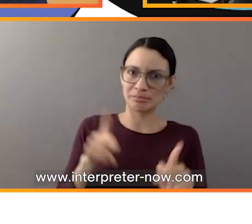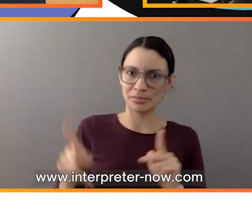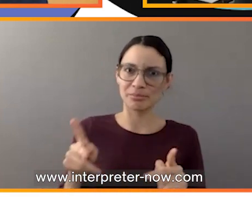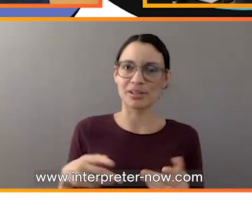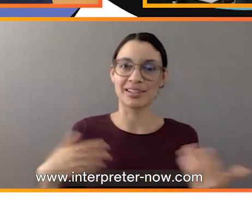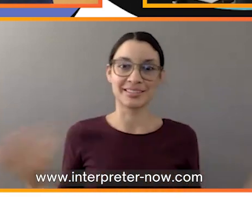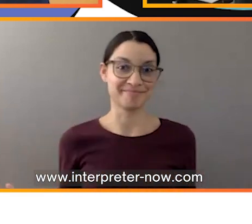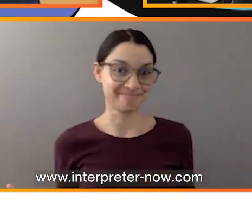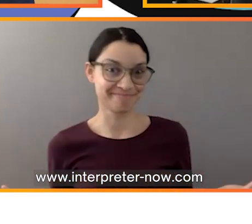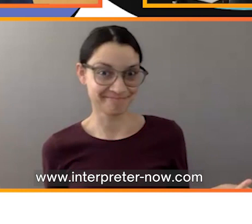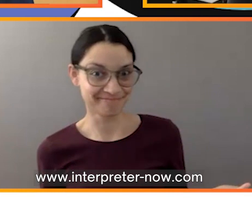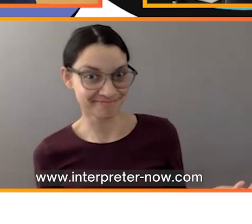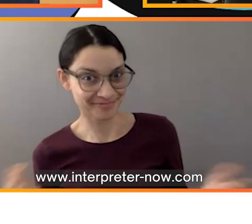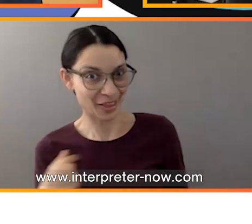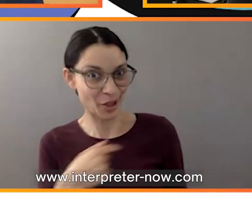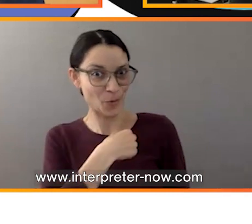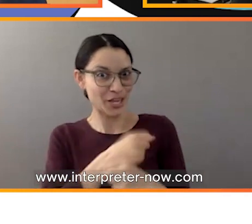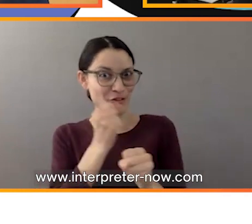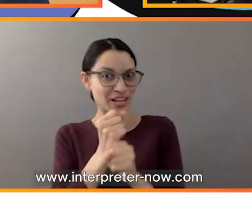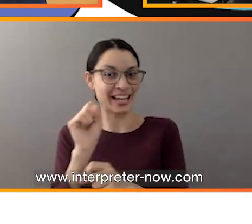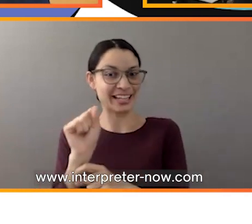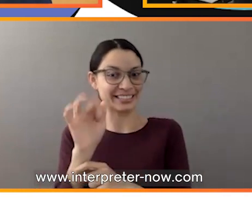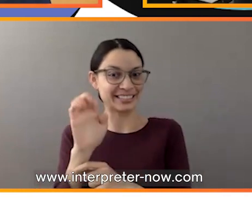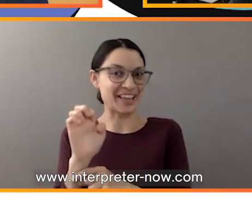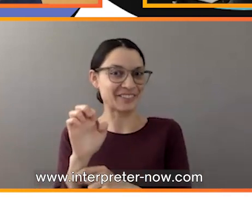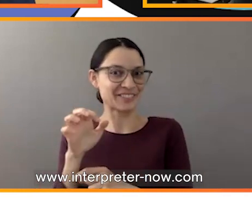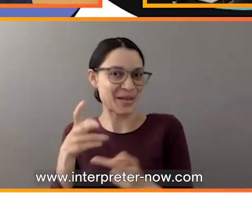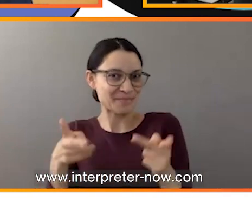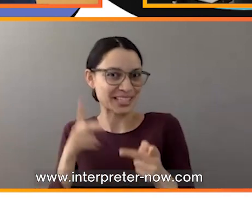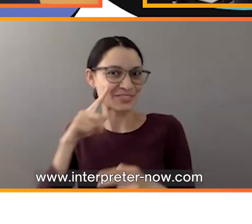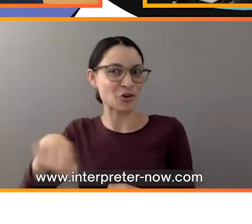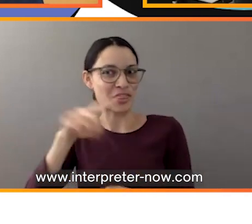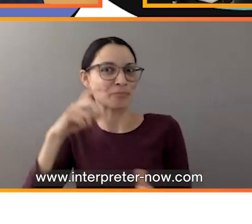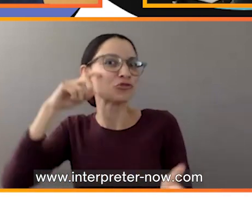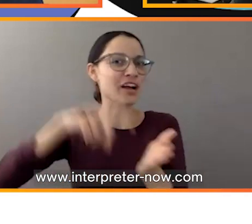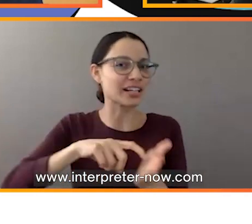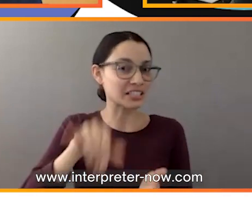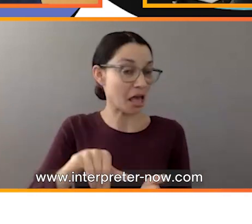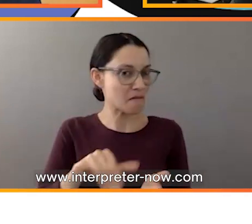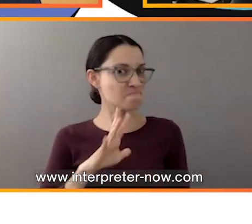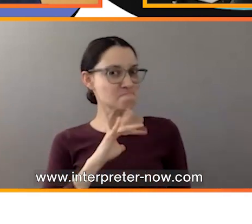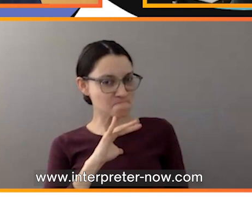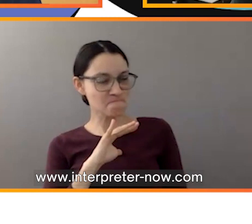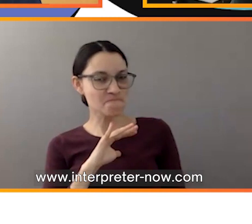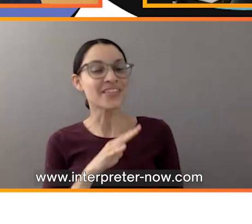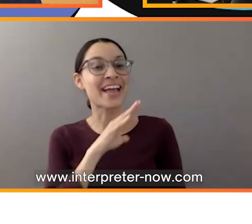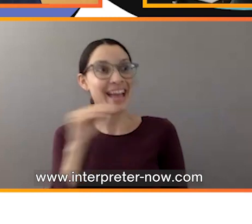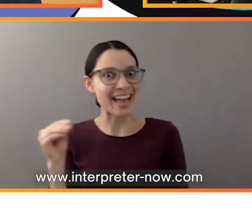I mean, we created a safe space for them to acknowledge that, great, and that impact you know has a ripple effect.